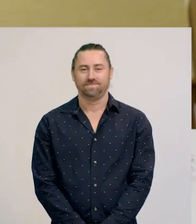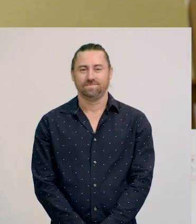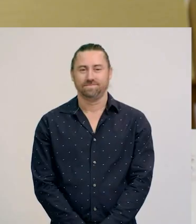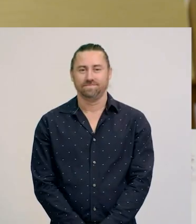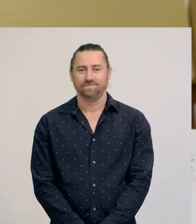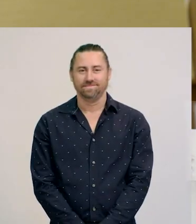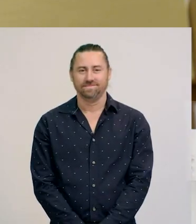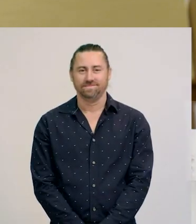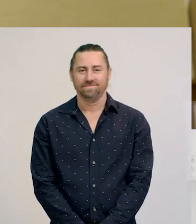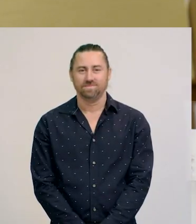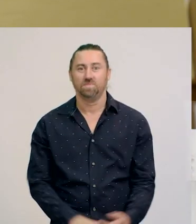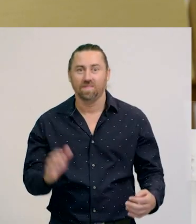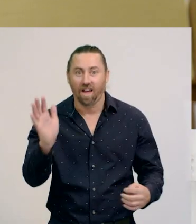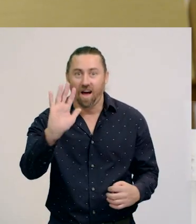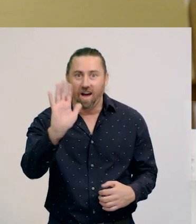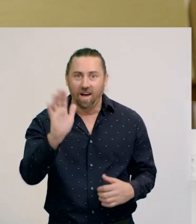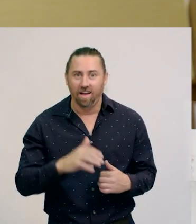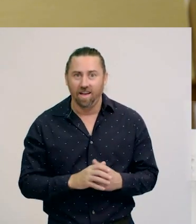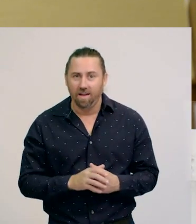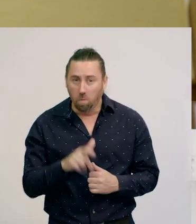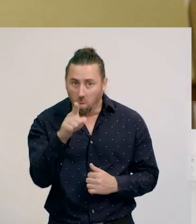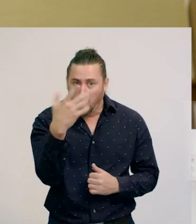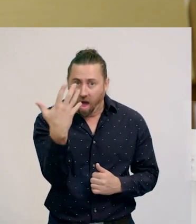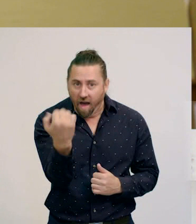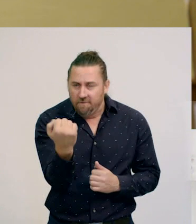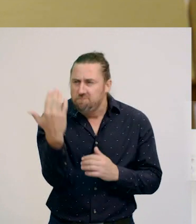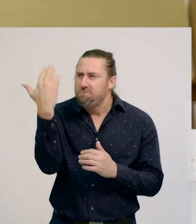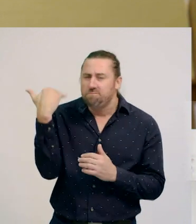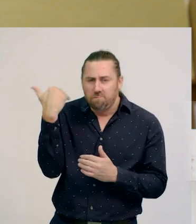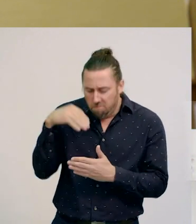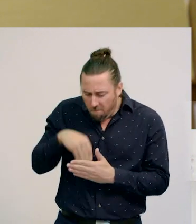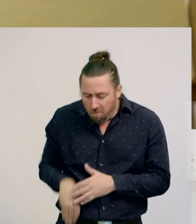Hi there. Have you ever collected pocket money,